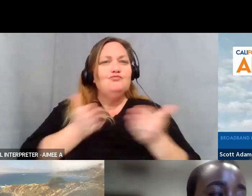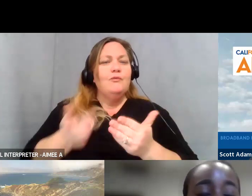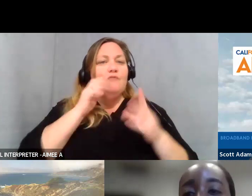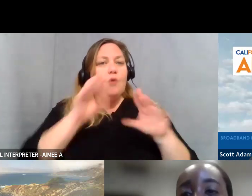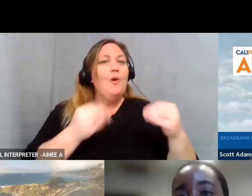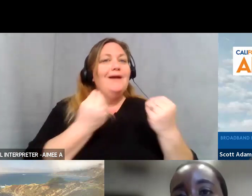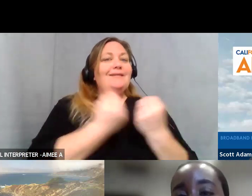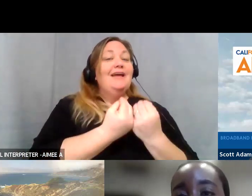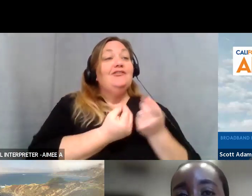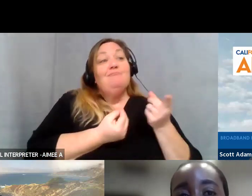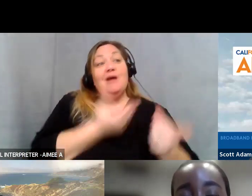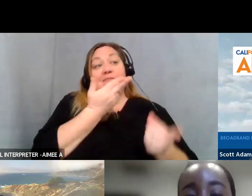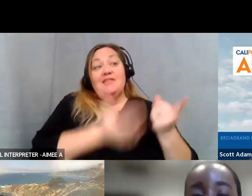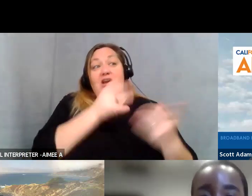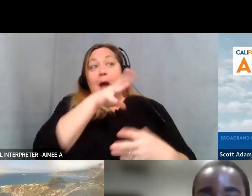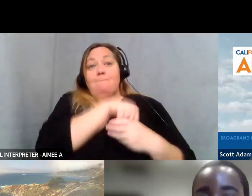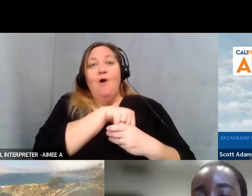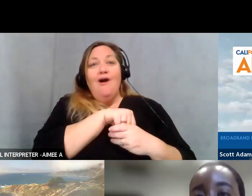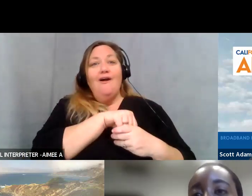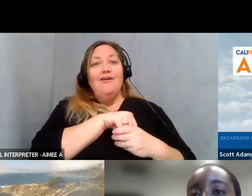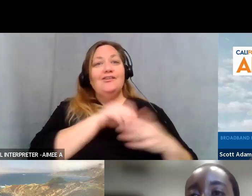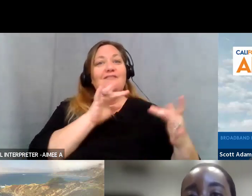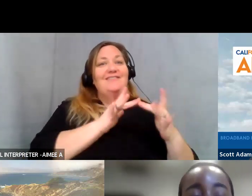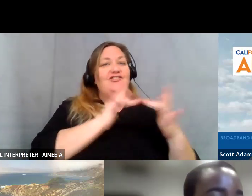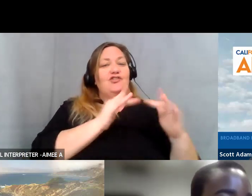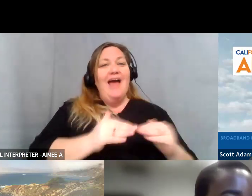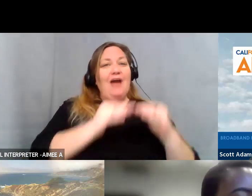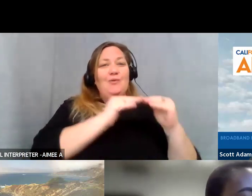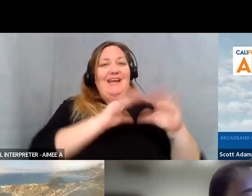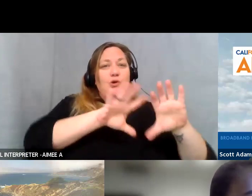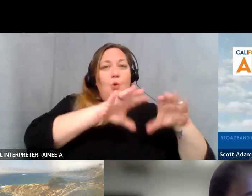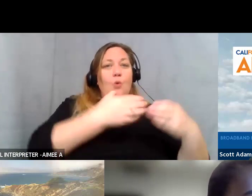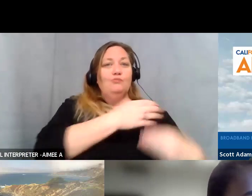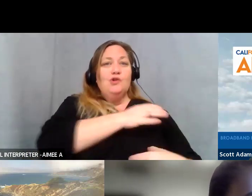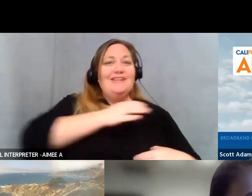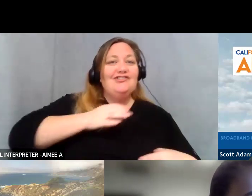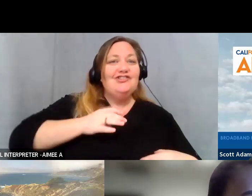that perhaps aren't part of a digital equity coalition, or a committee for them to receive